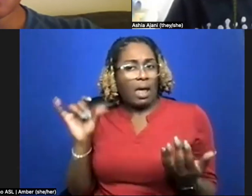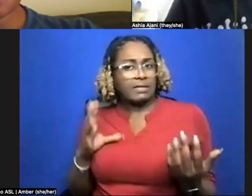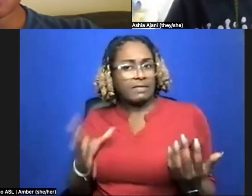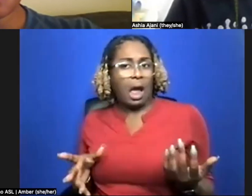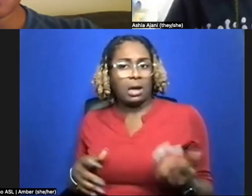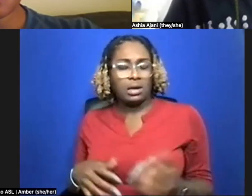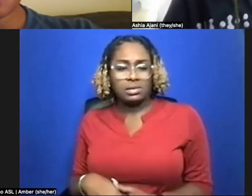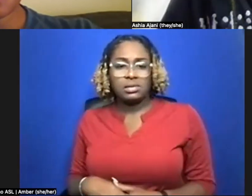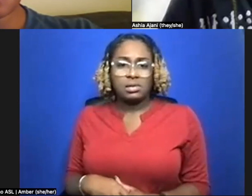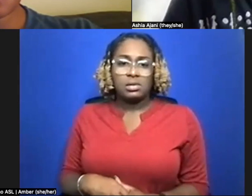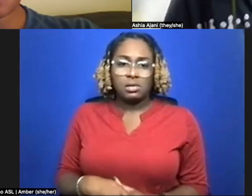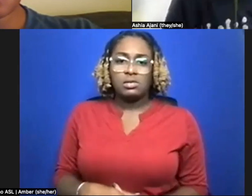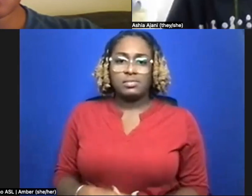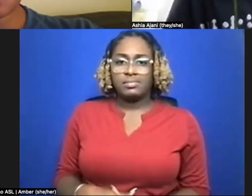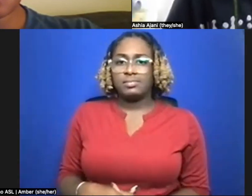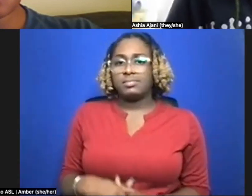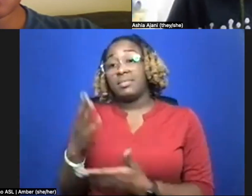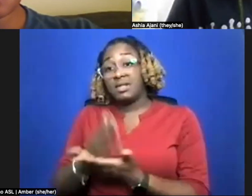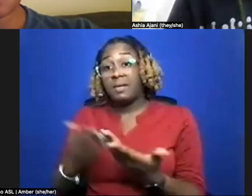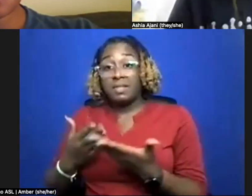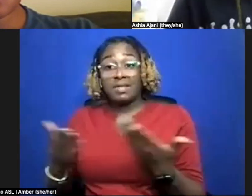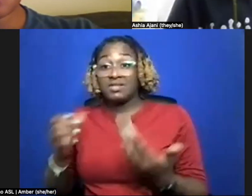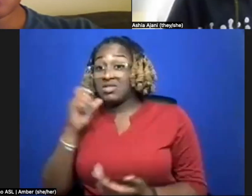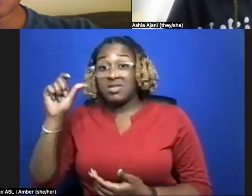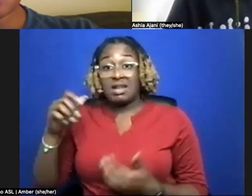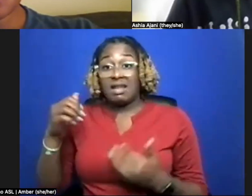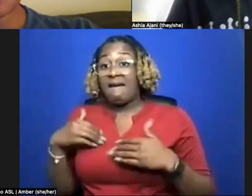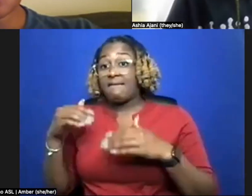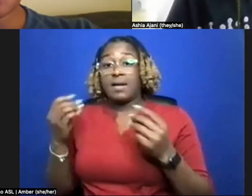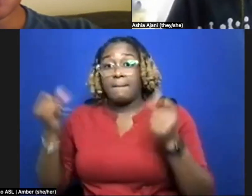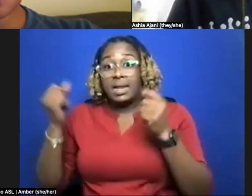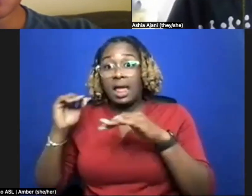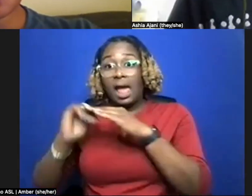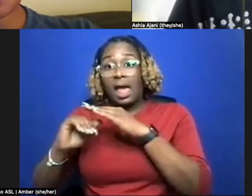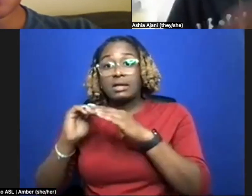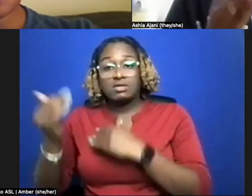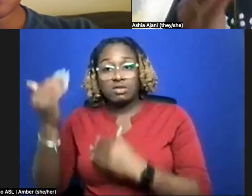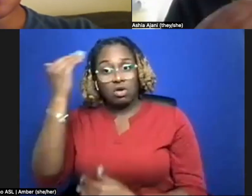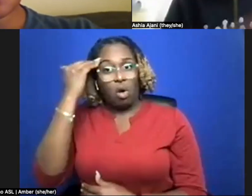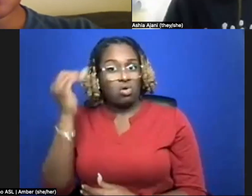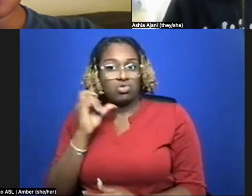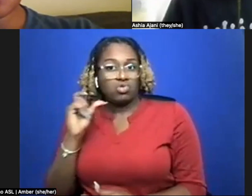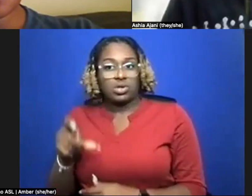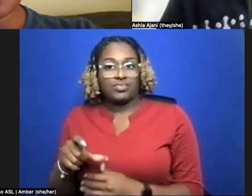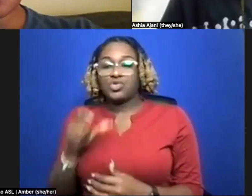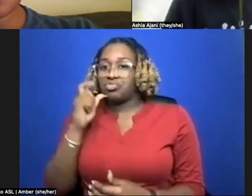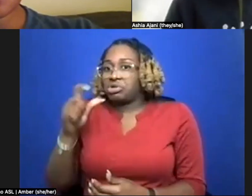And some things you just don't need to have access, immediate access to that knowledge to. And you don't need to see that immediate knowledge to know that it's working.